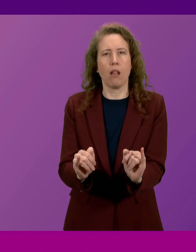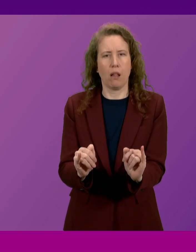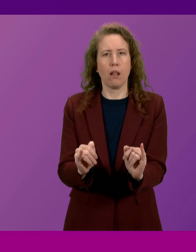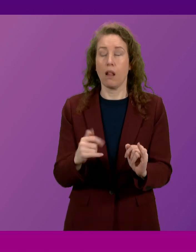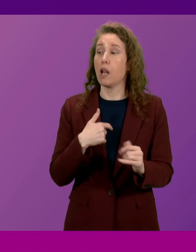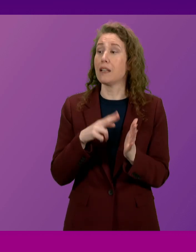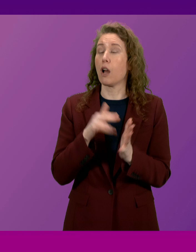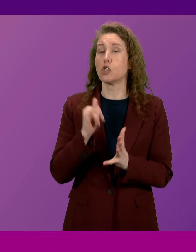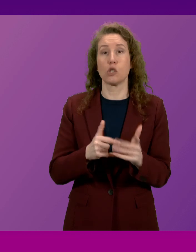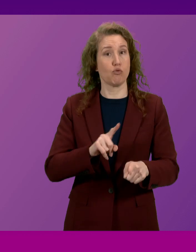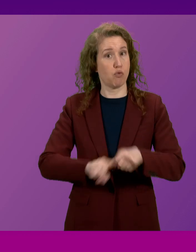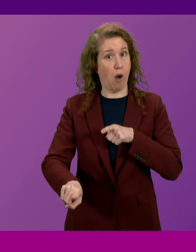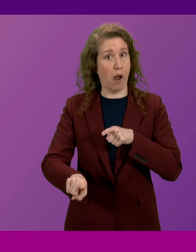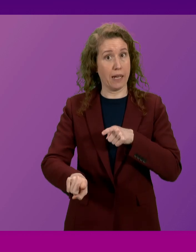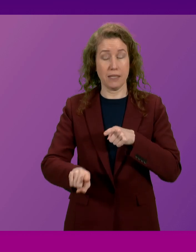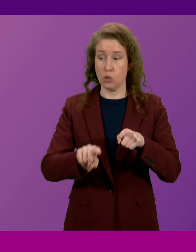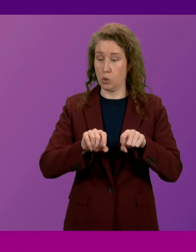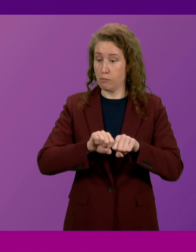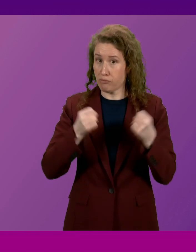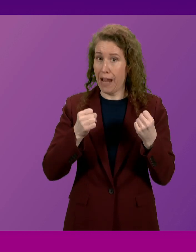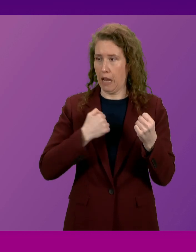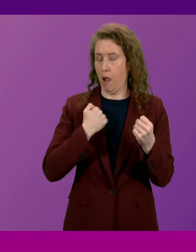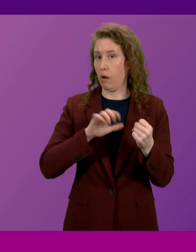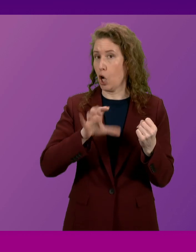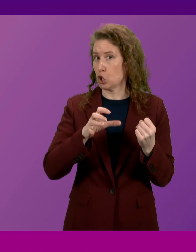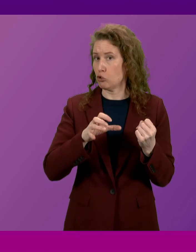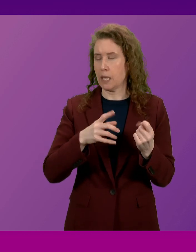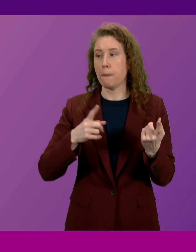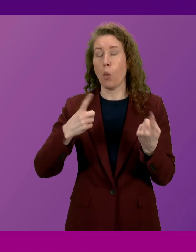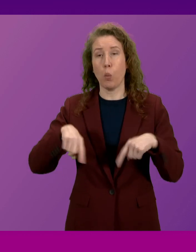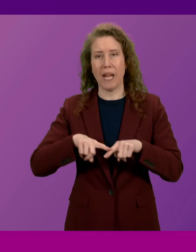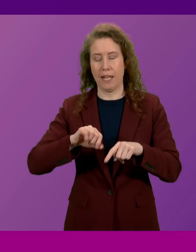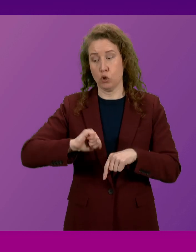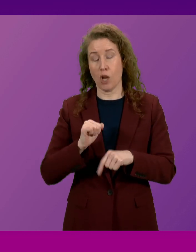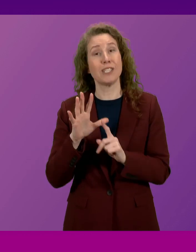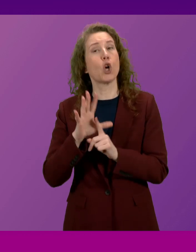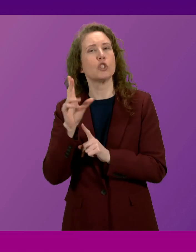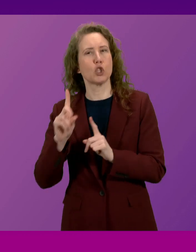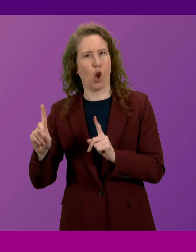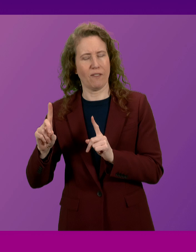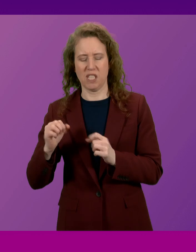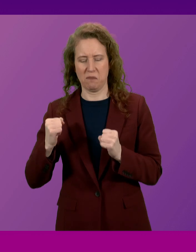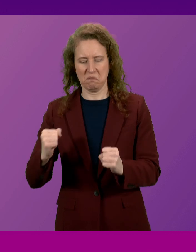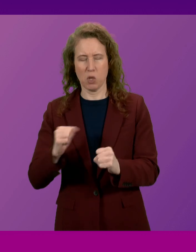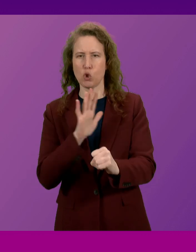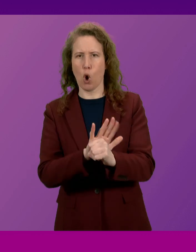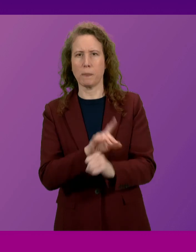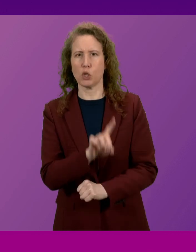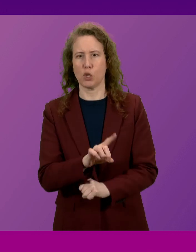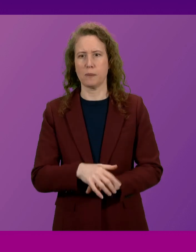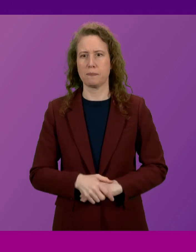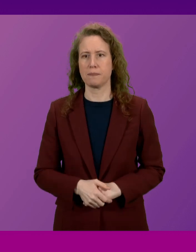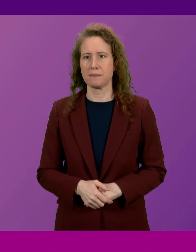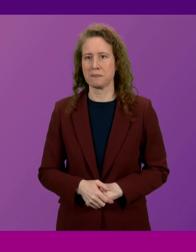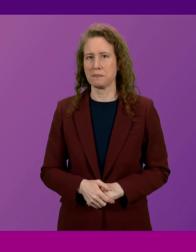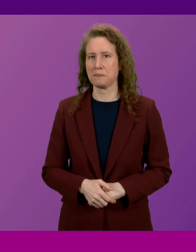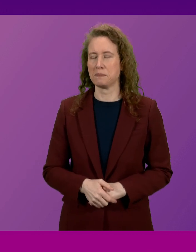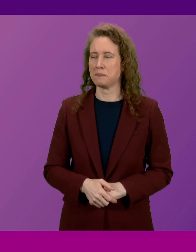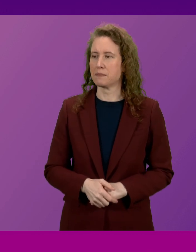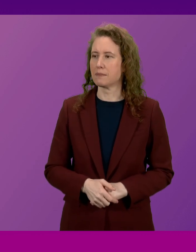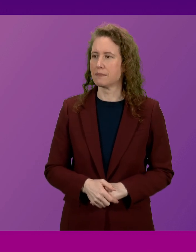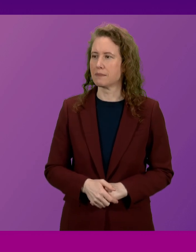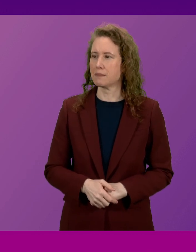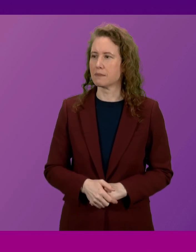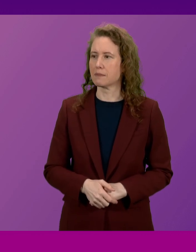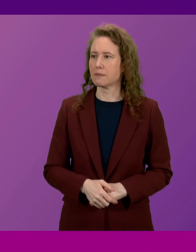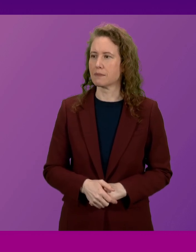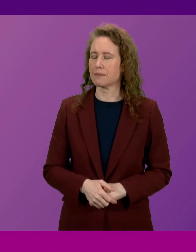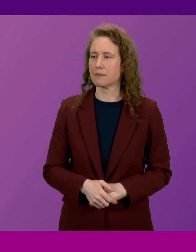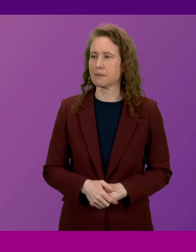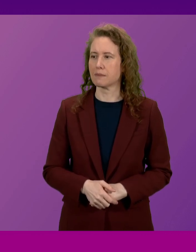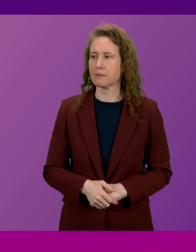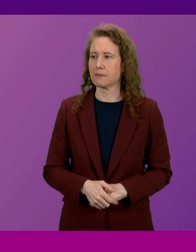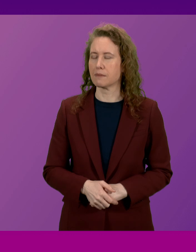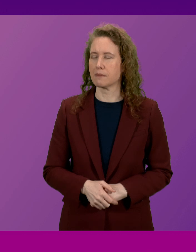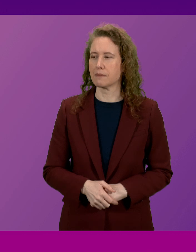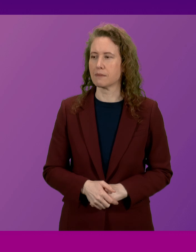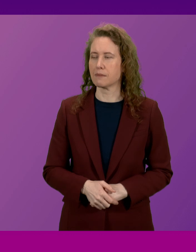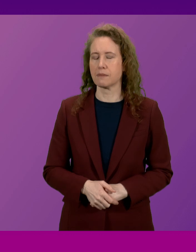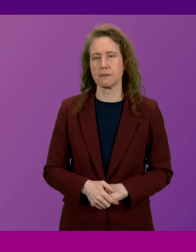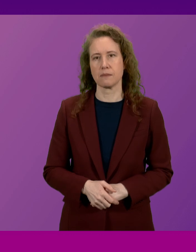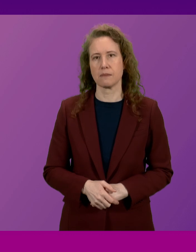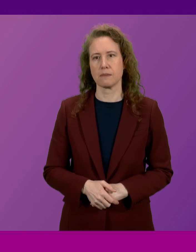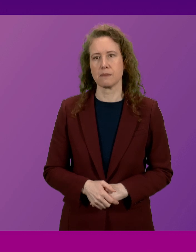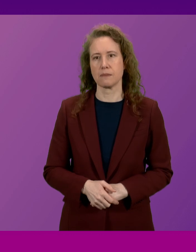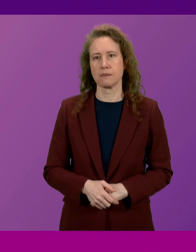Sturgeon tried to break up her great country, but we, the Scottish Conservatives, stopped her.